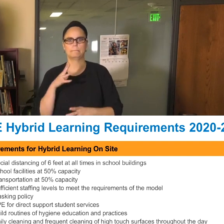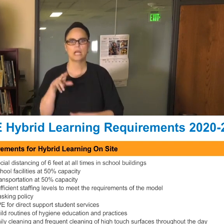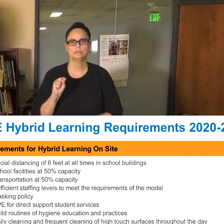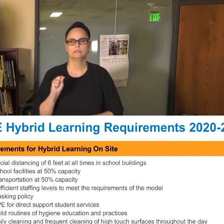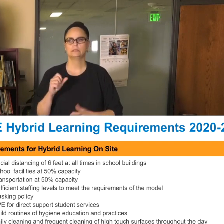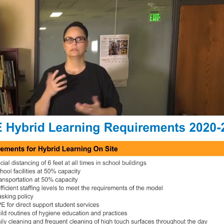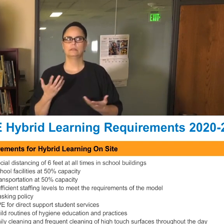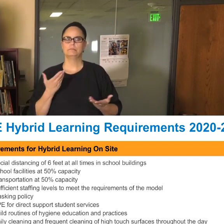20,